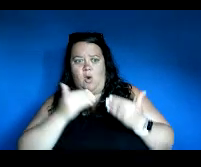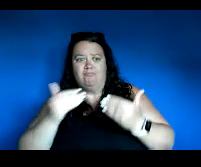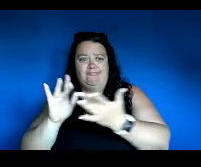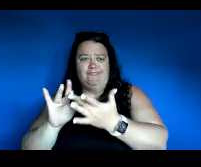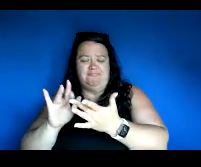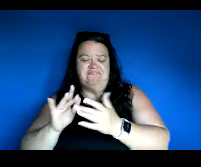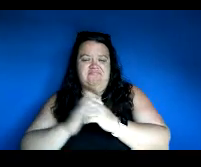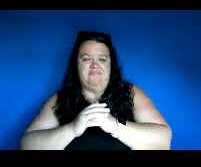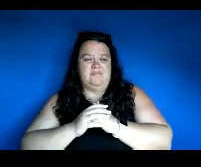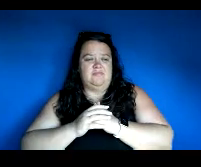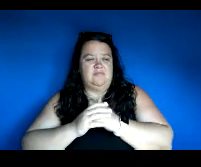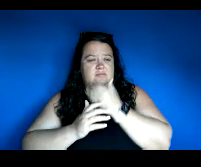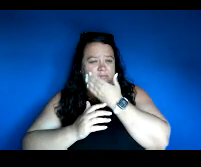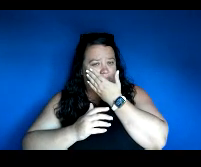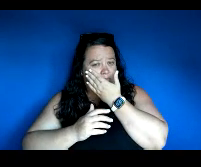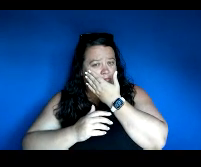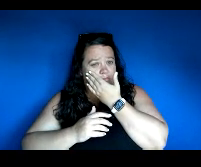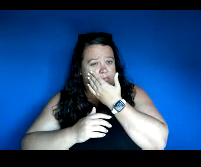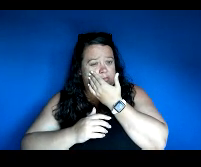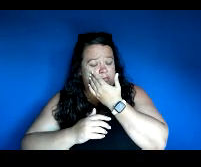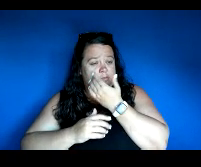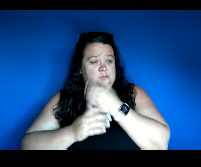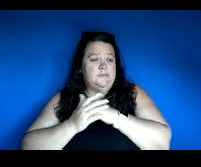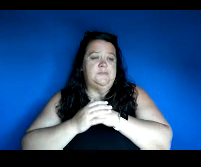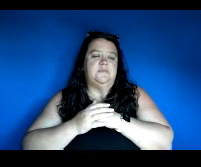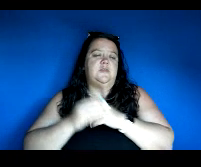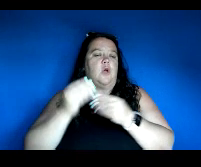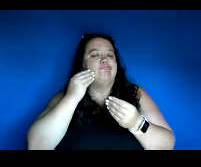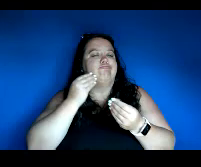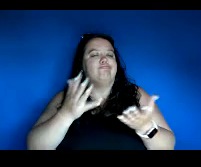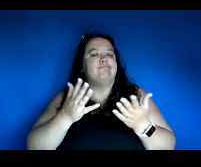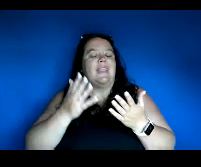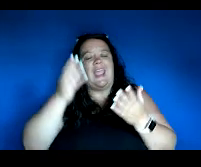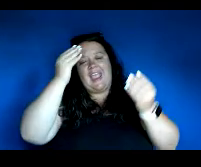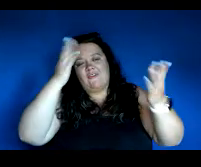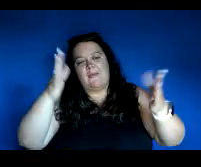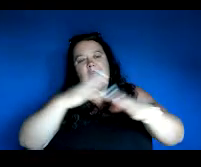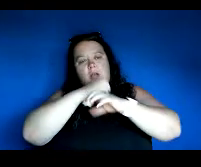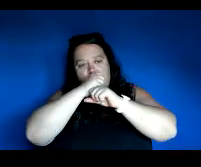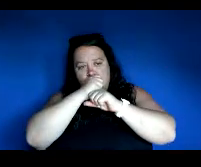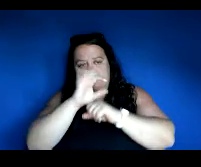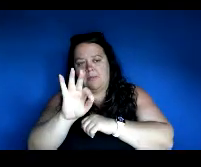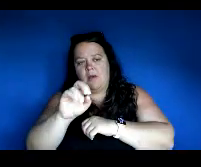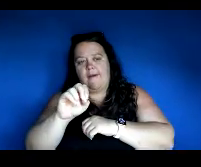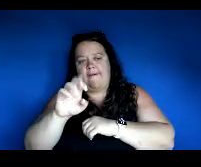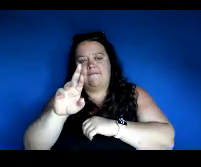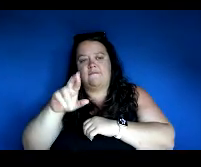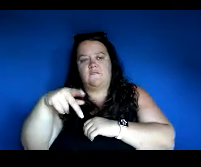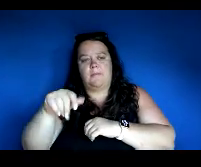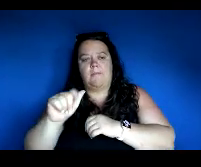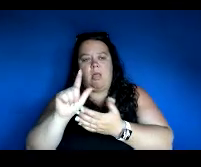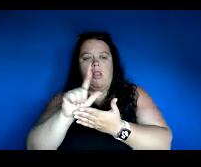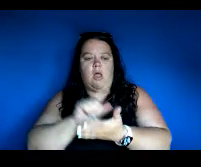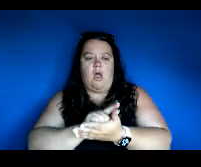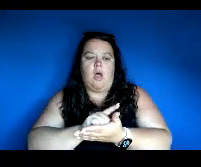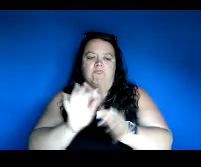So the information is protected by the FERPA law. And so that's just a really important thing.